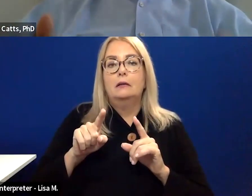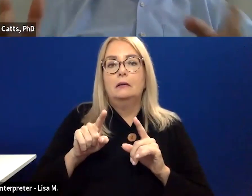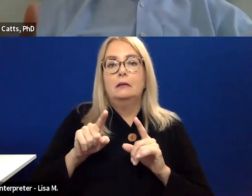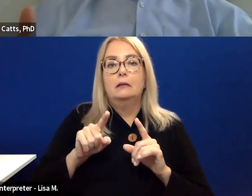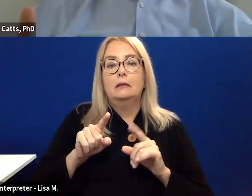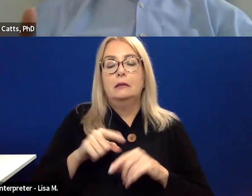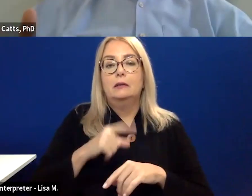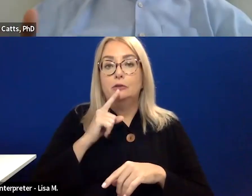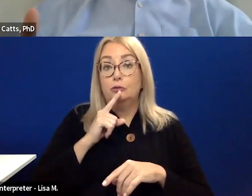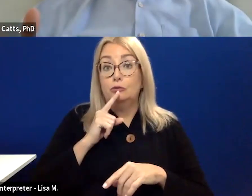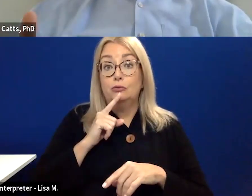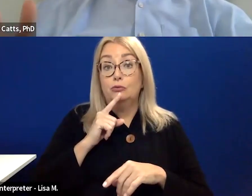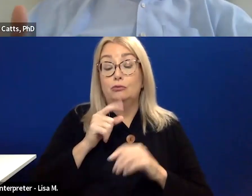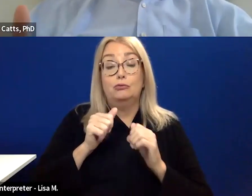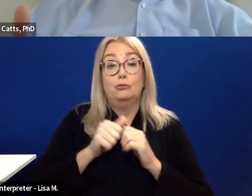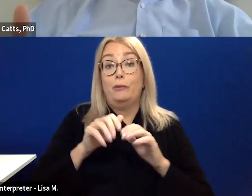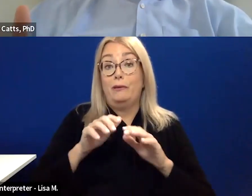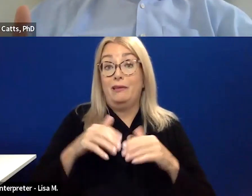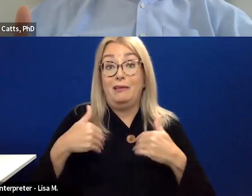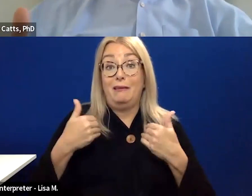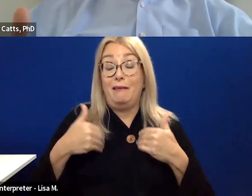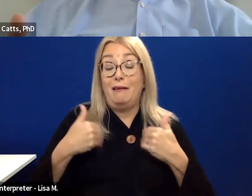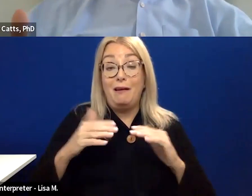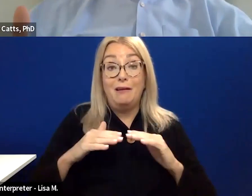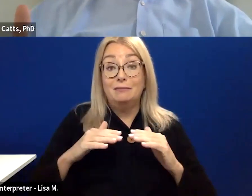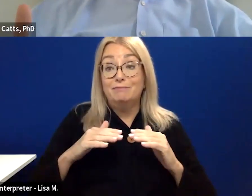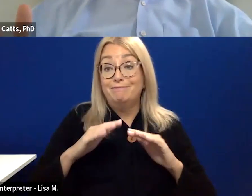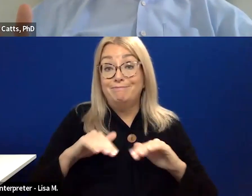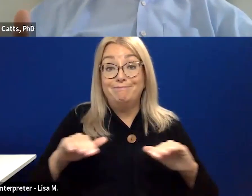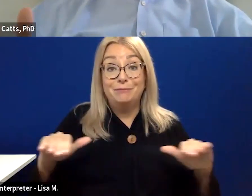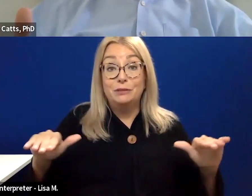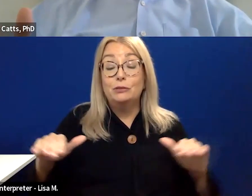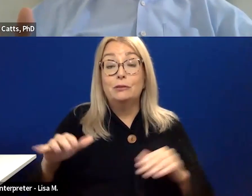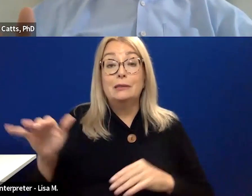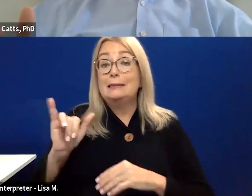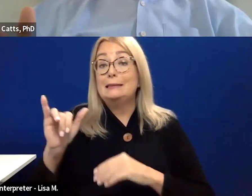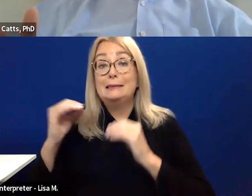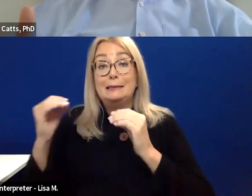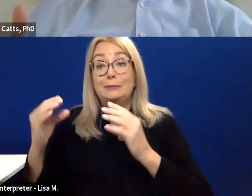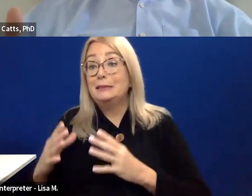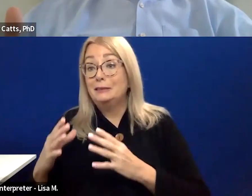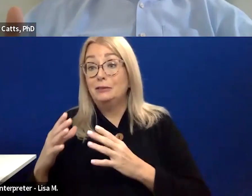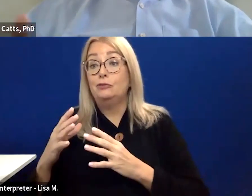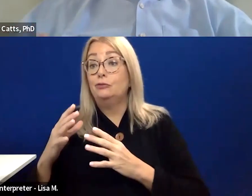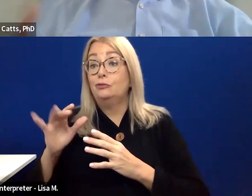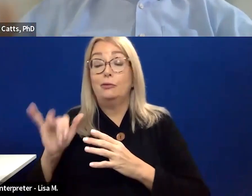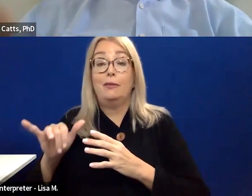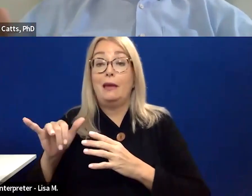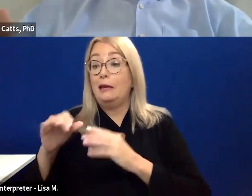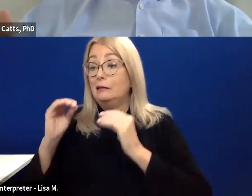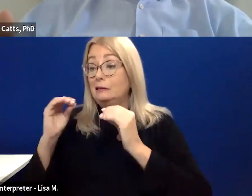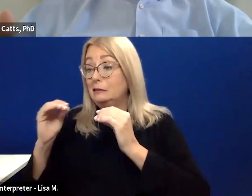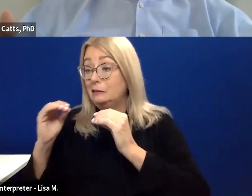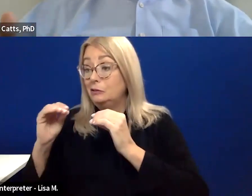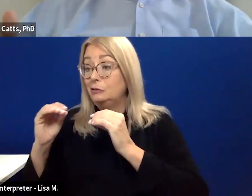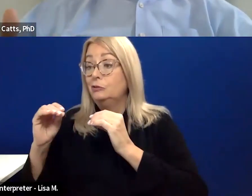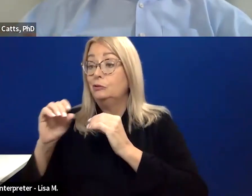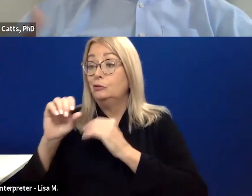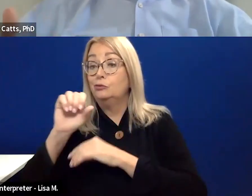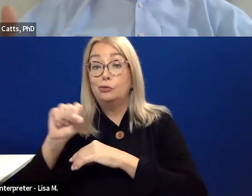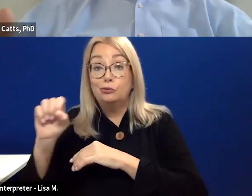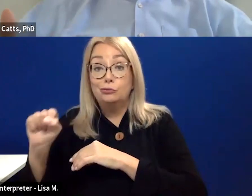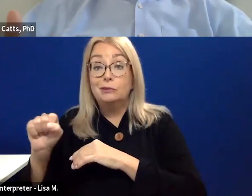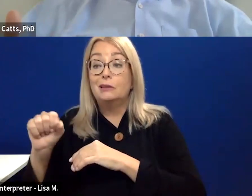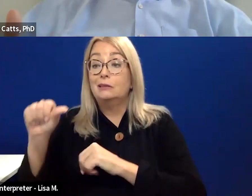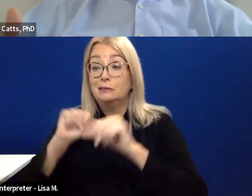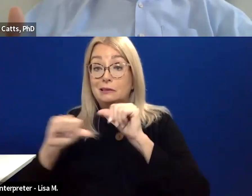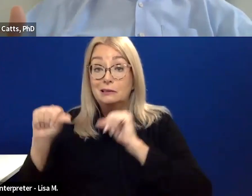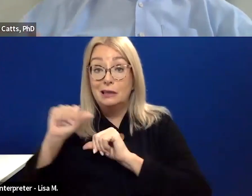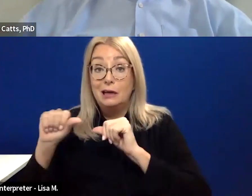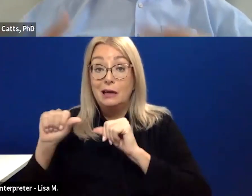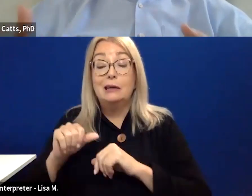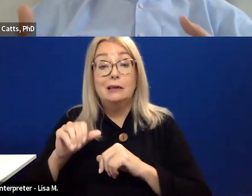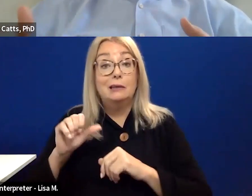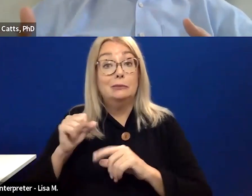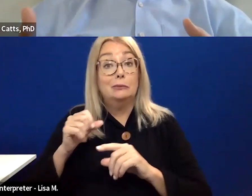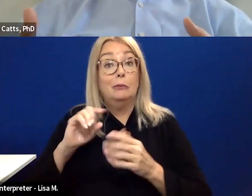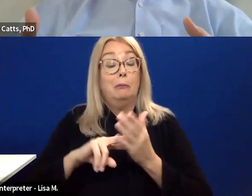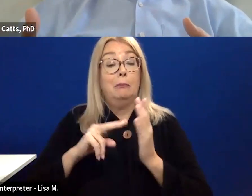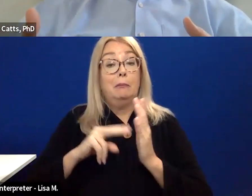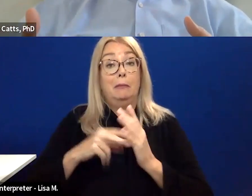it's the same teacher that might teach the social studies or science so we could in fact put in uh